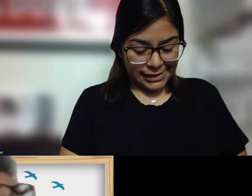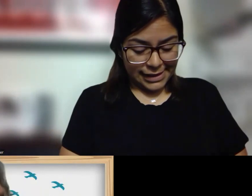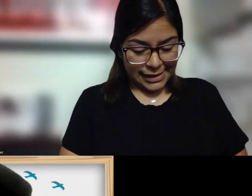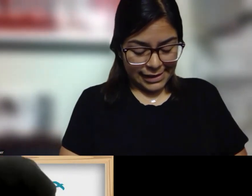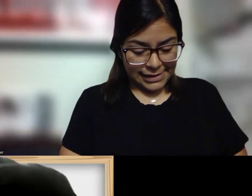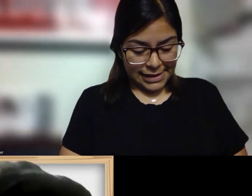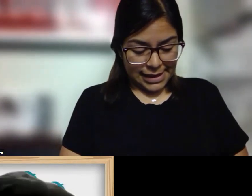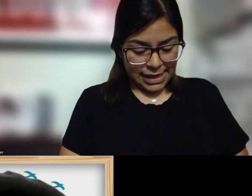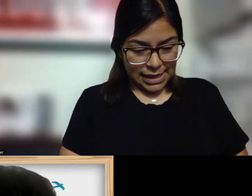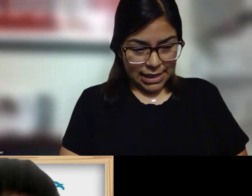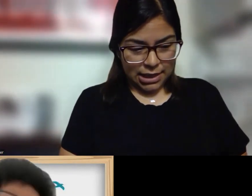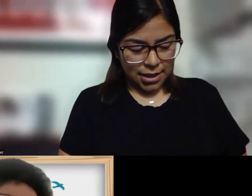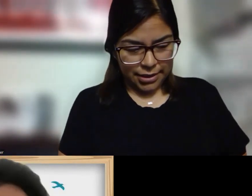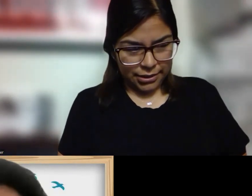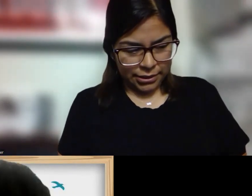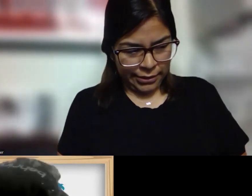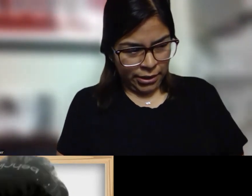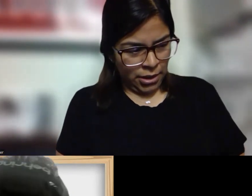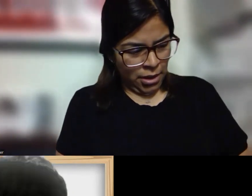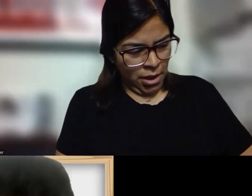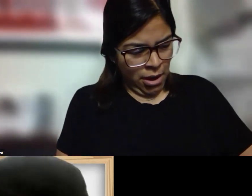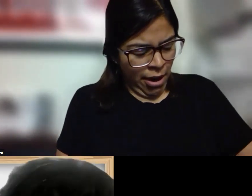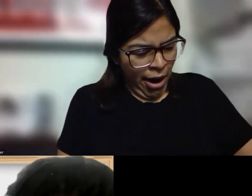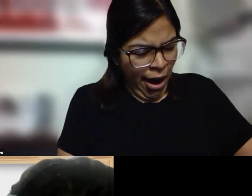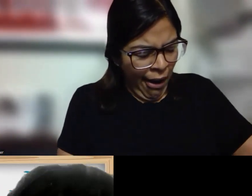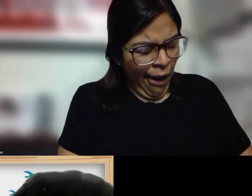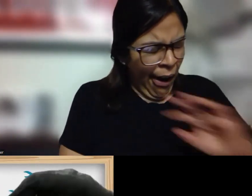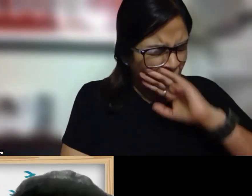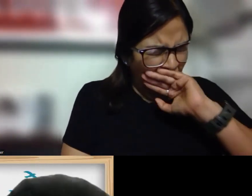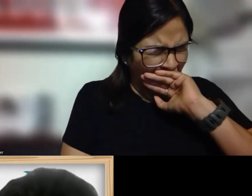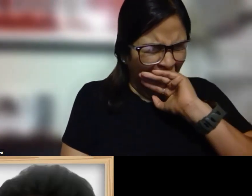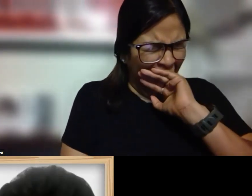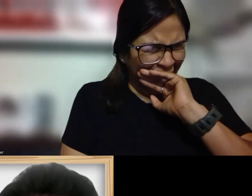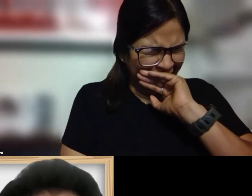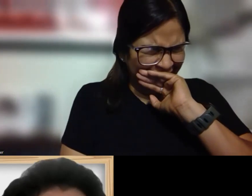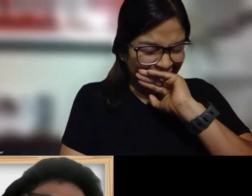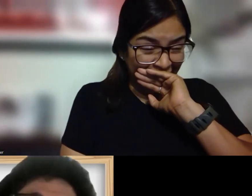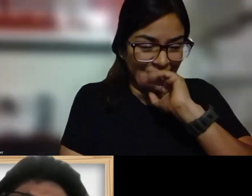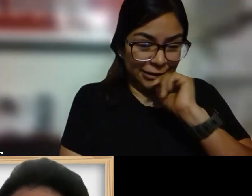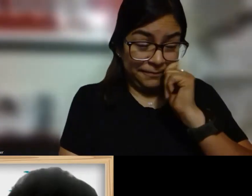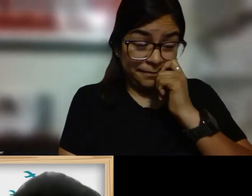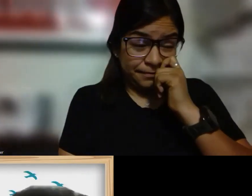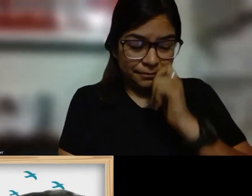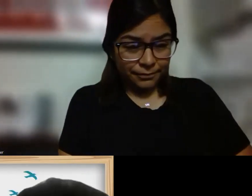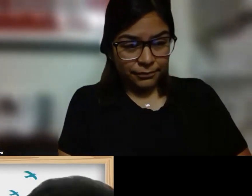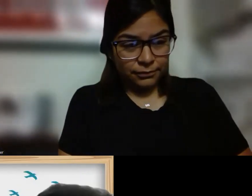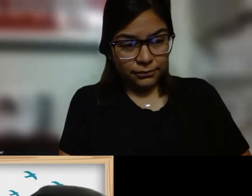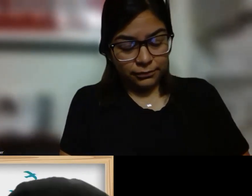correction